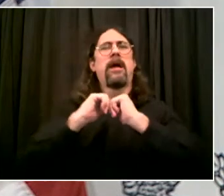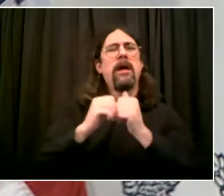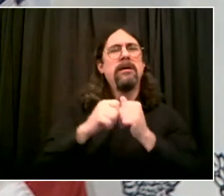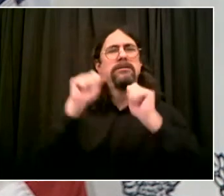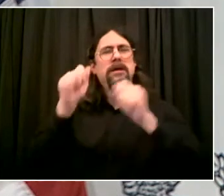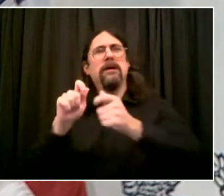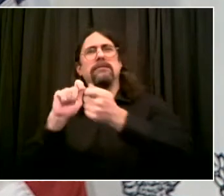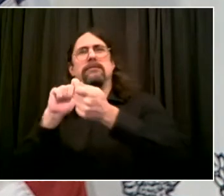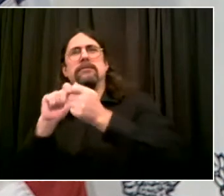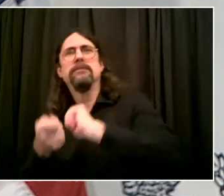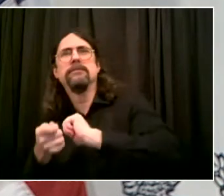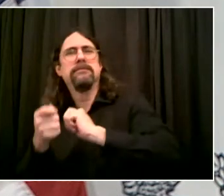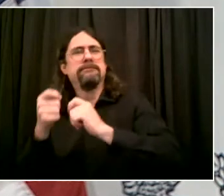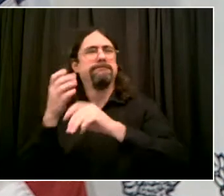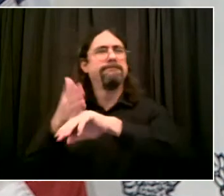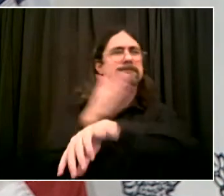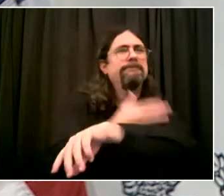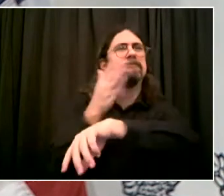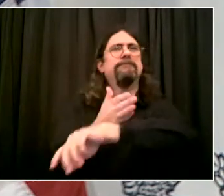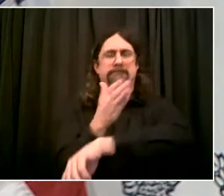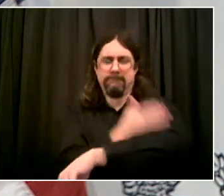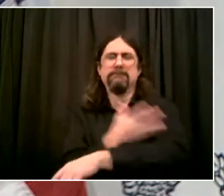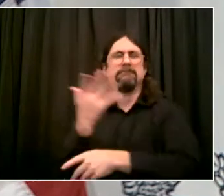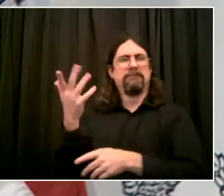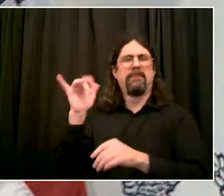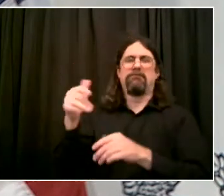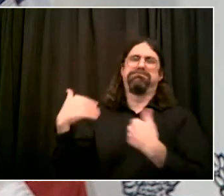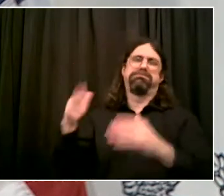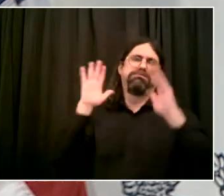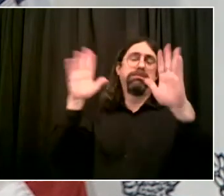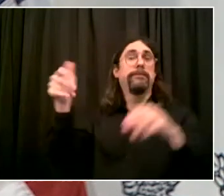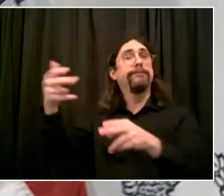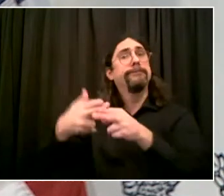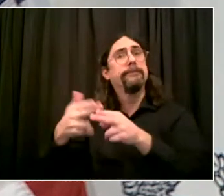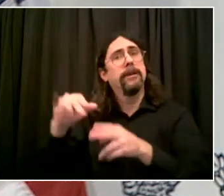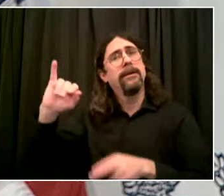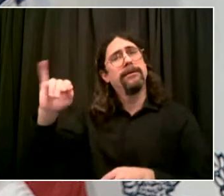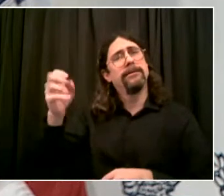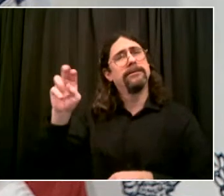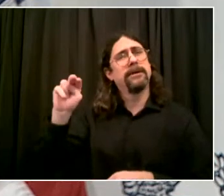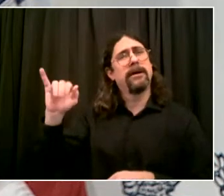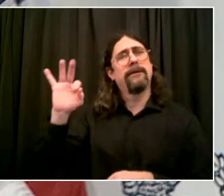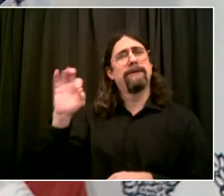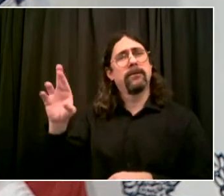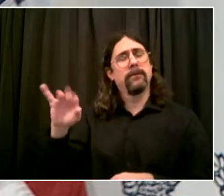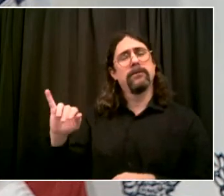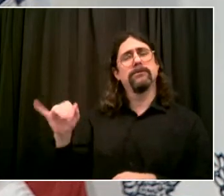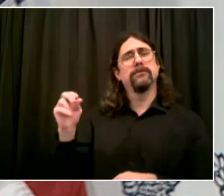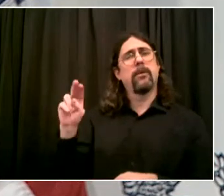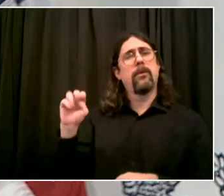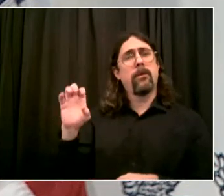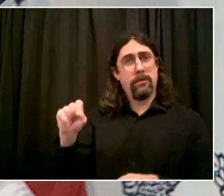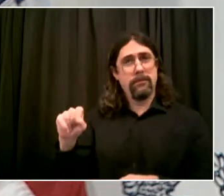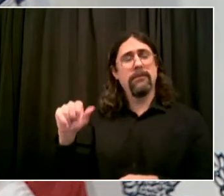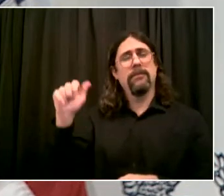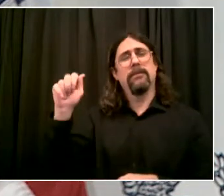SO JENNIFER JONES